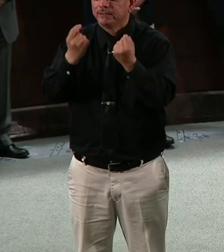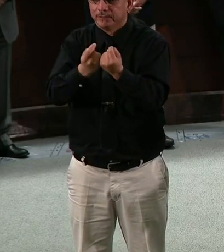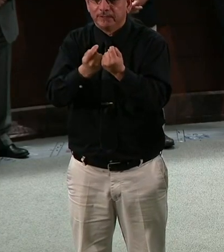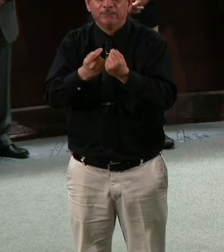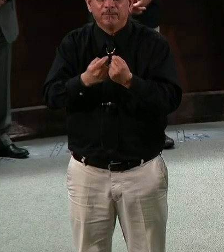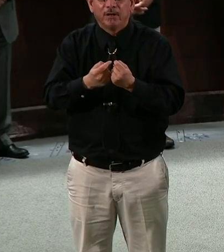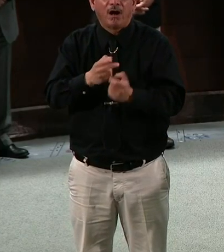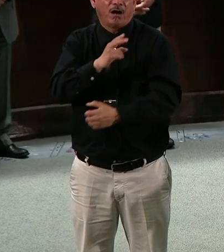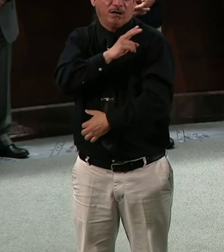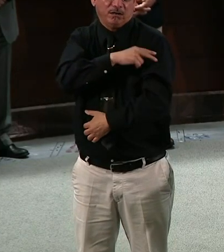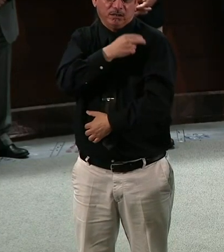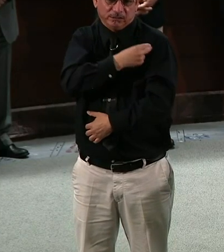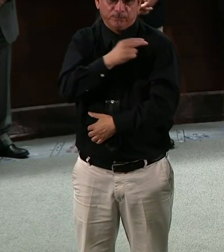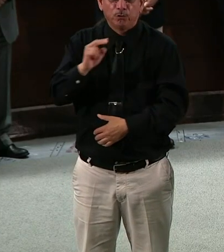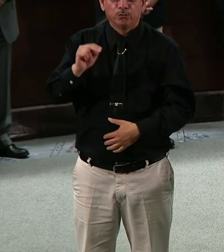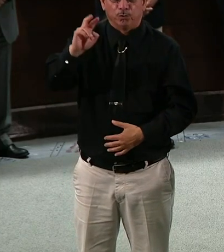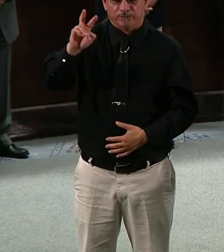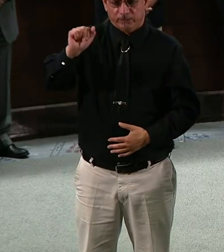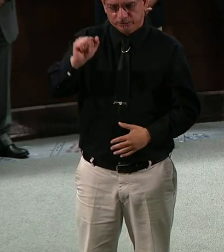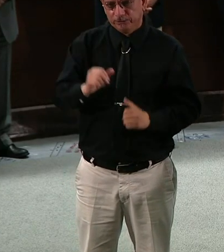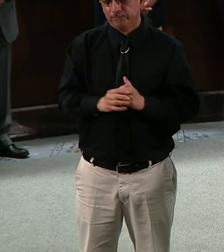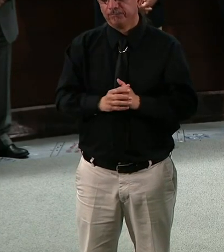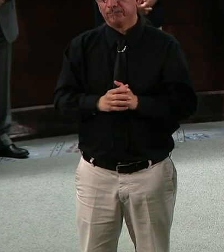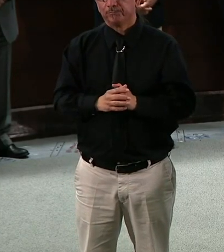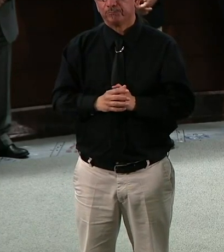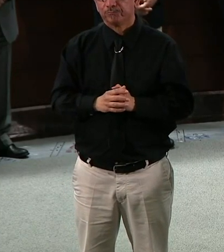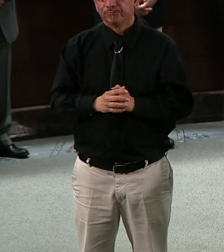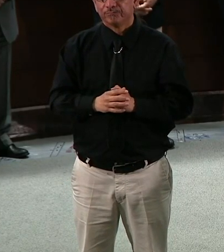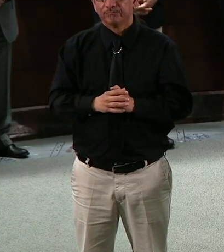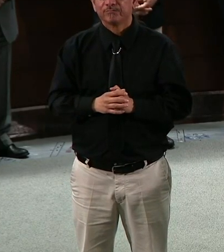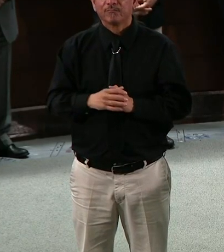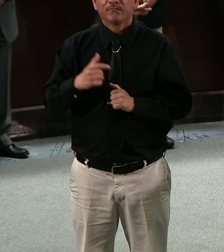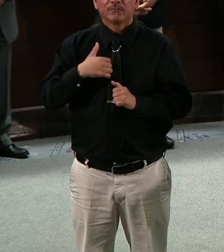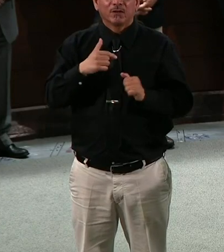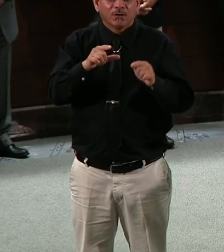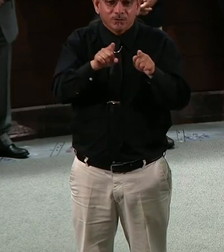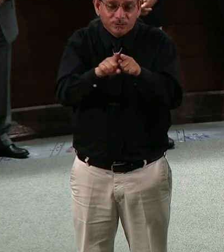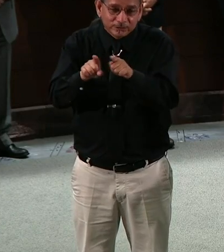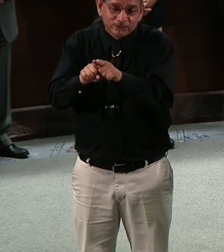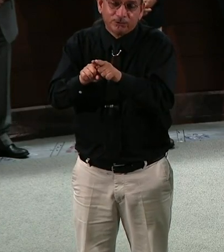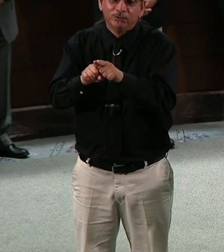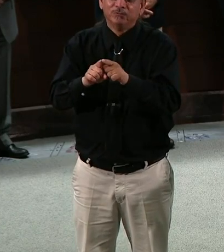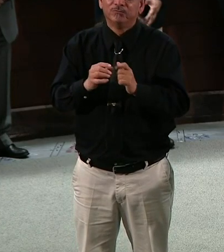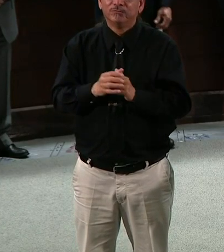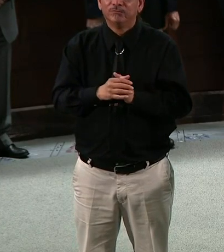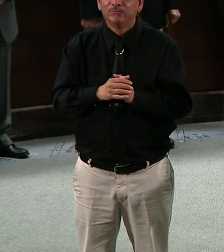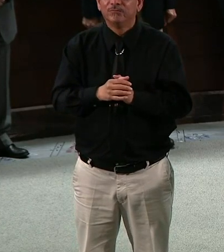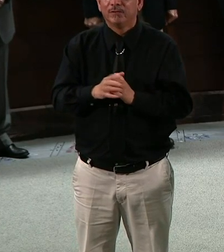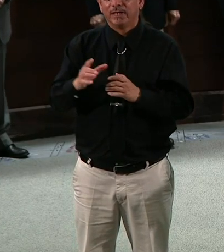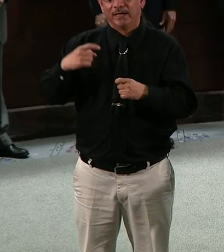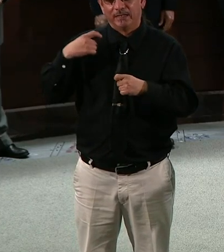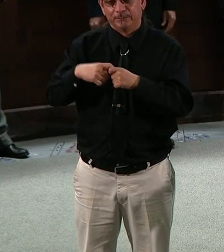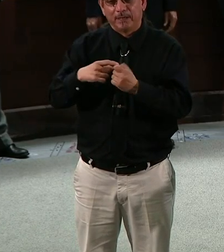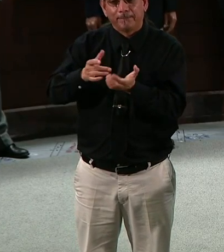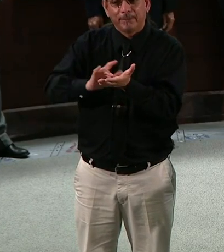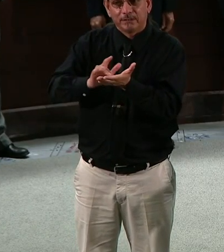FAIRFAX. THANK YES I CALLED. THERE'S A LOT. THEY LIVE OF